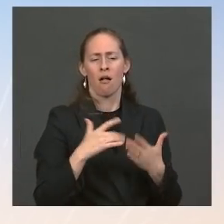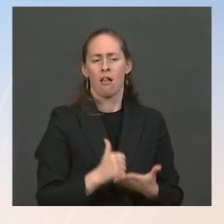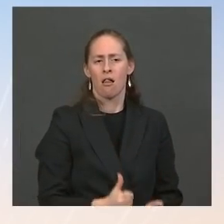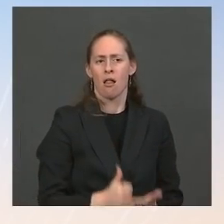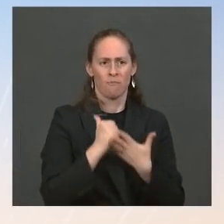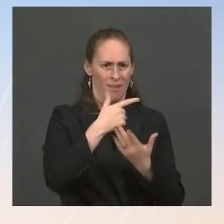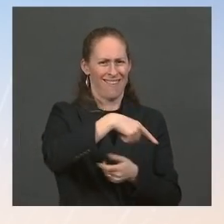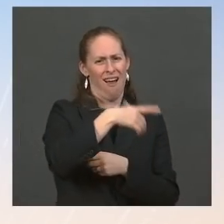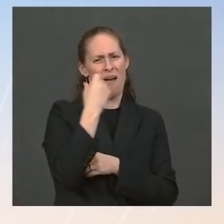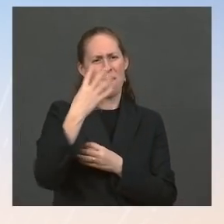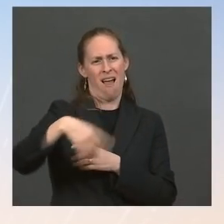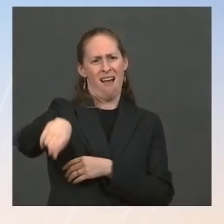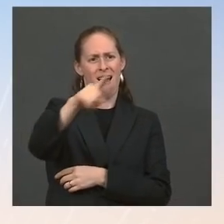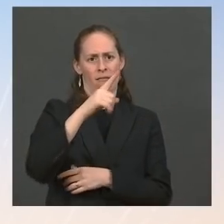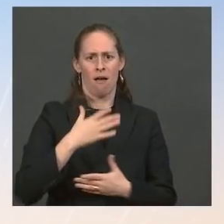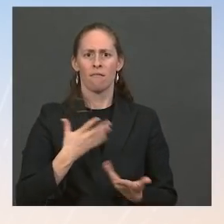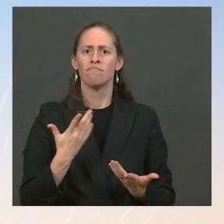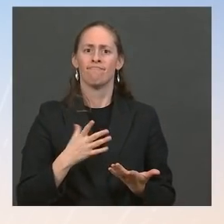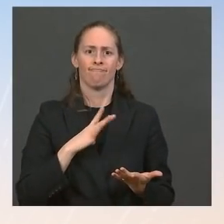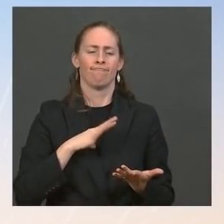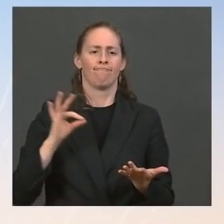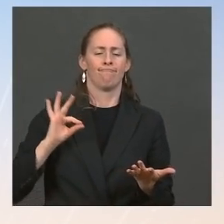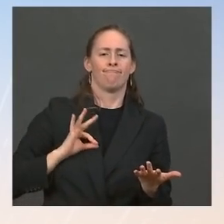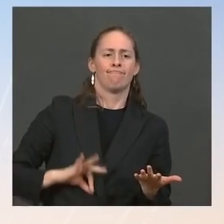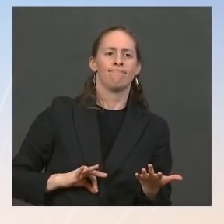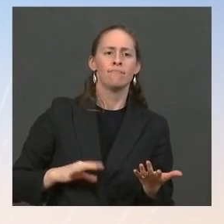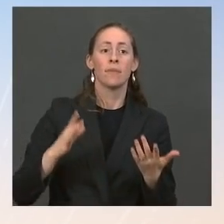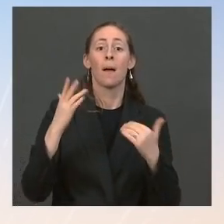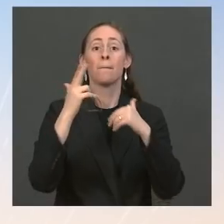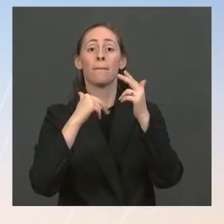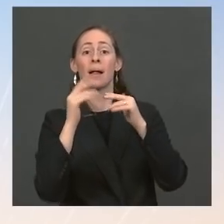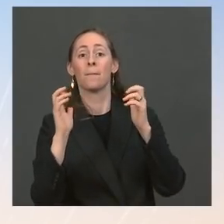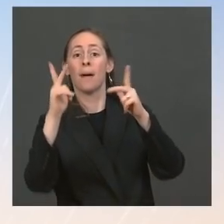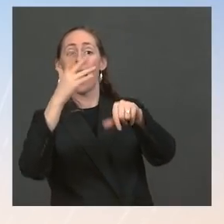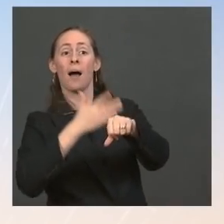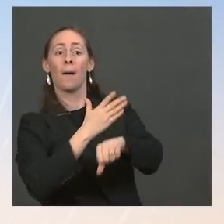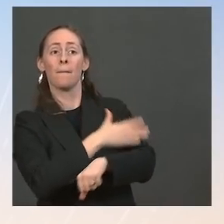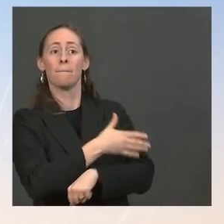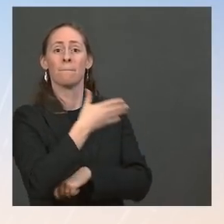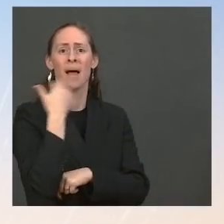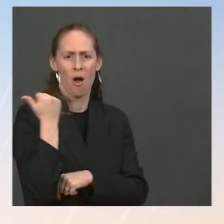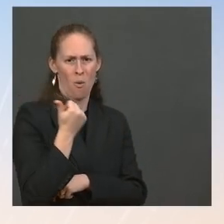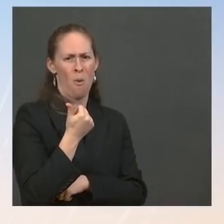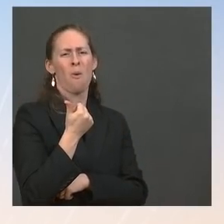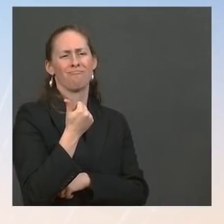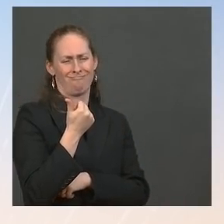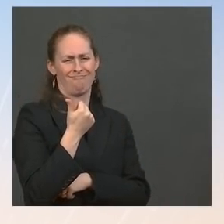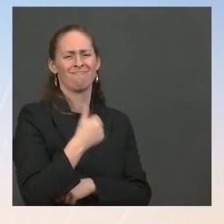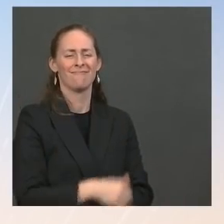and the Build Back Better Agenda are very popular. And on COVID, polling shows there is support for our vaccine requirements.